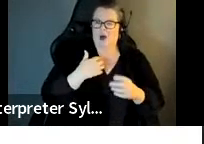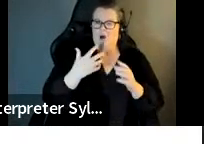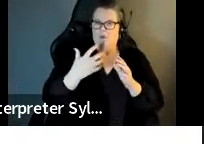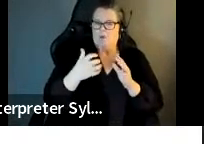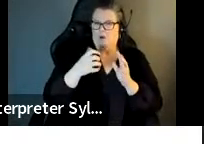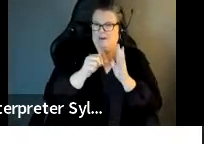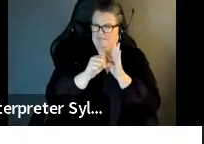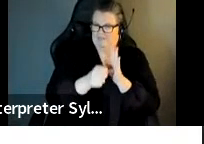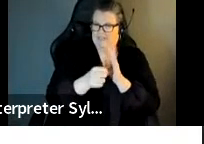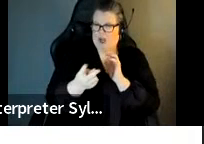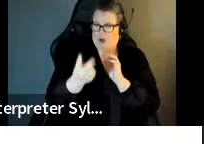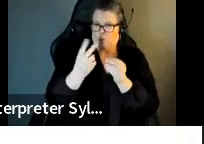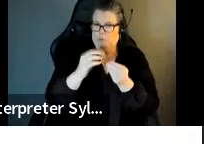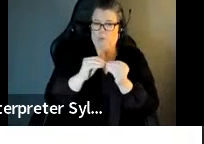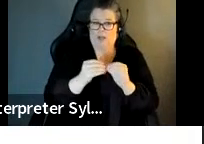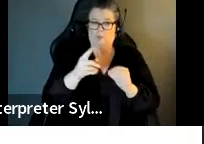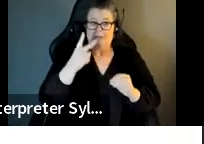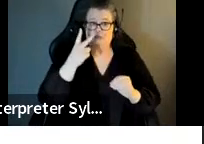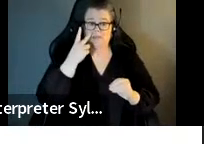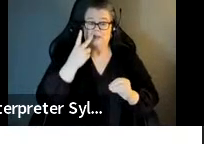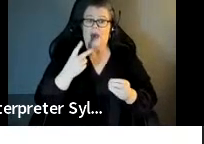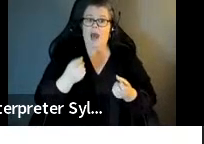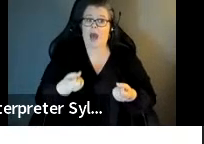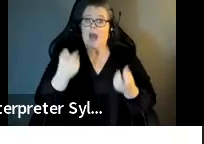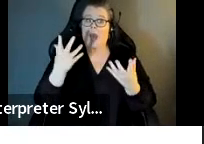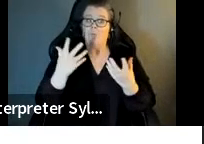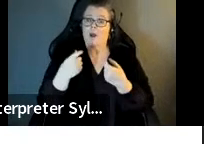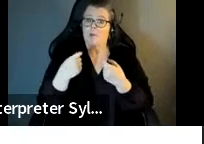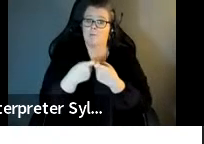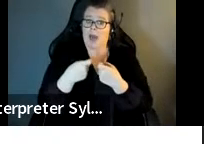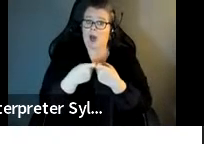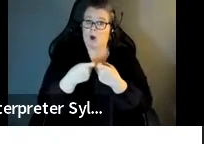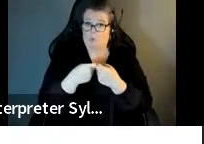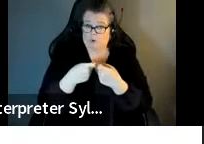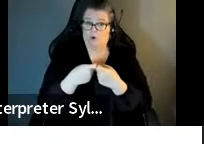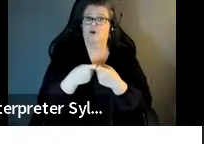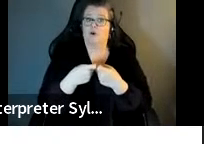If you look at the proportion of powered wheelchair users in our sample, it was 40.6%.